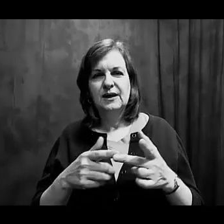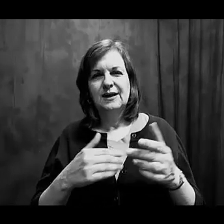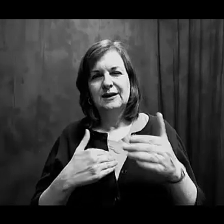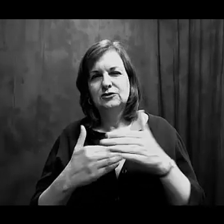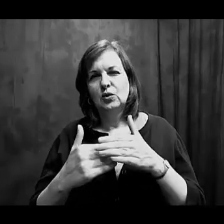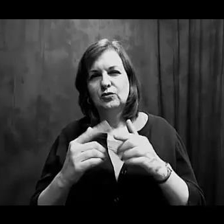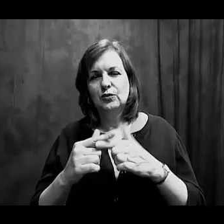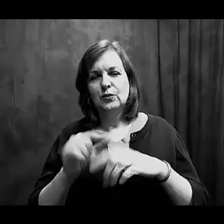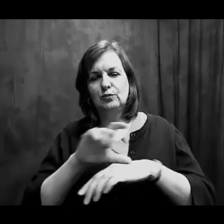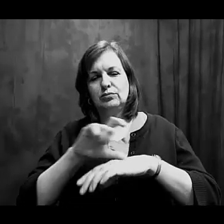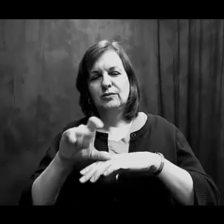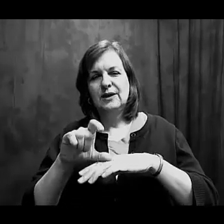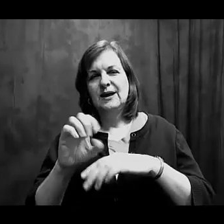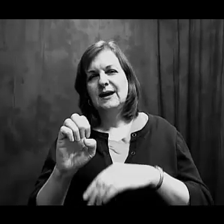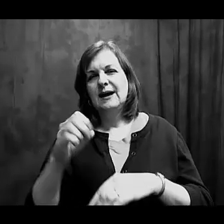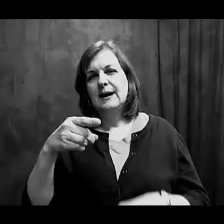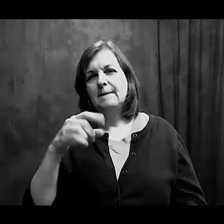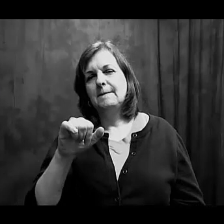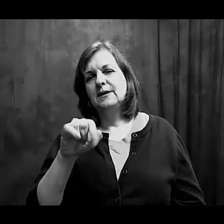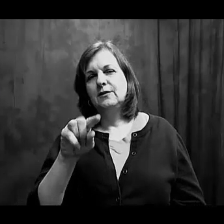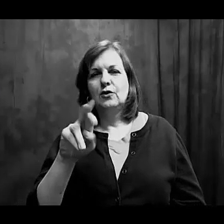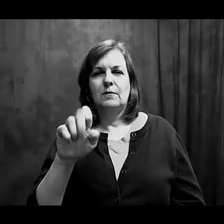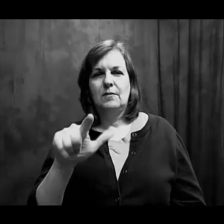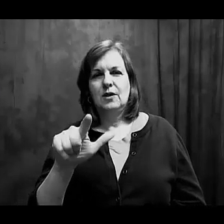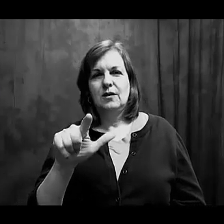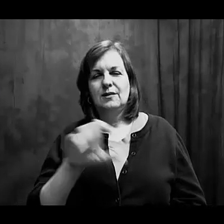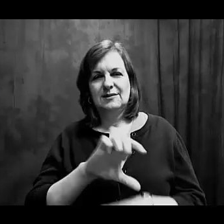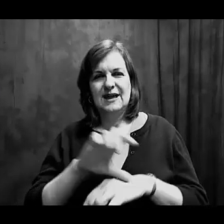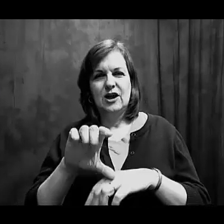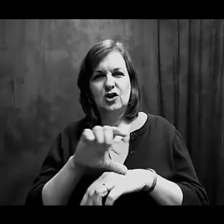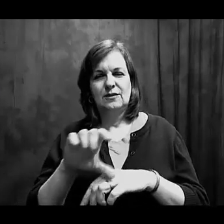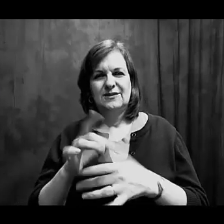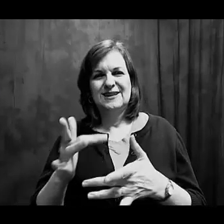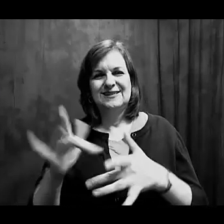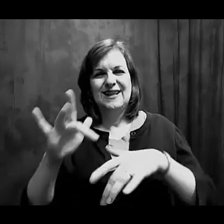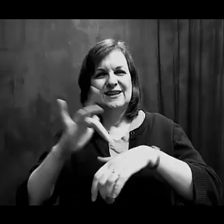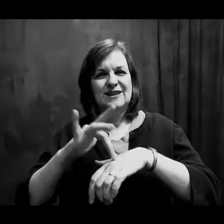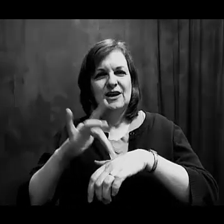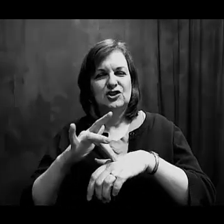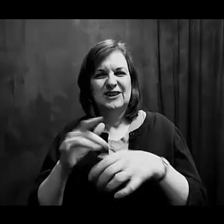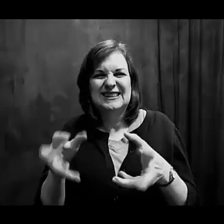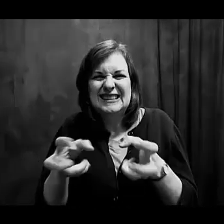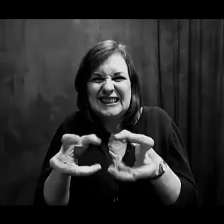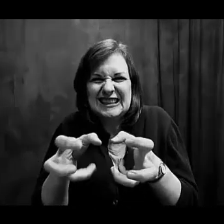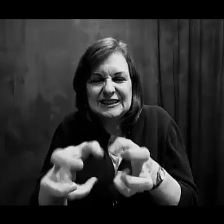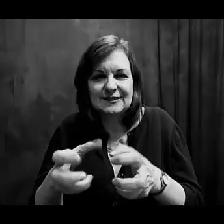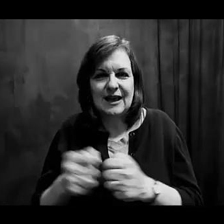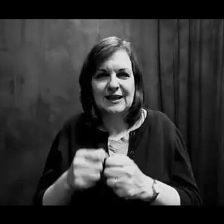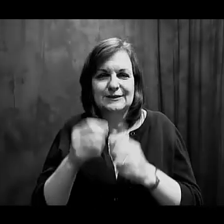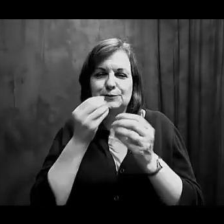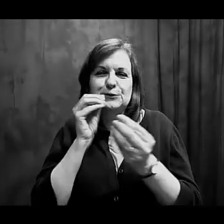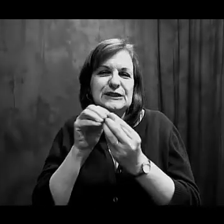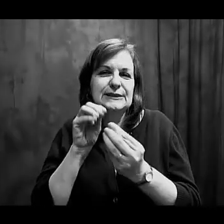these are light touch sorts of things -- tickles and kisses and so on